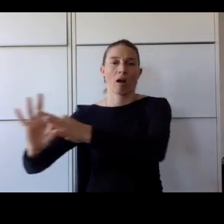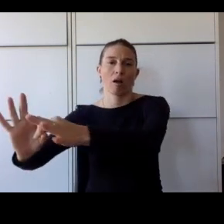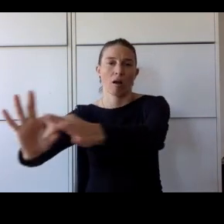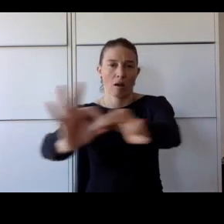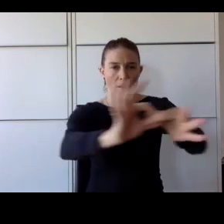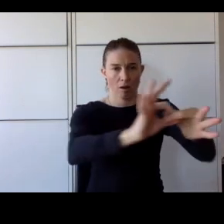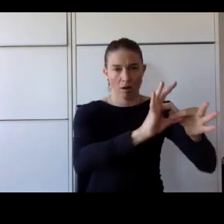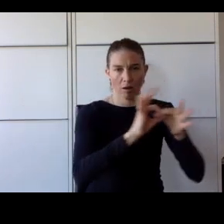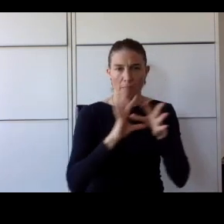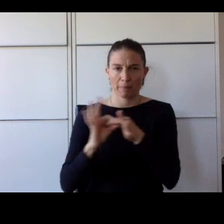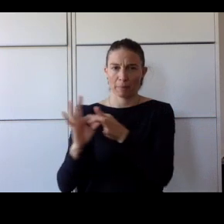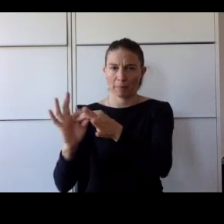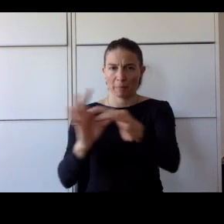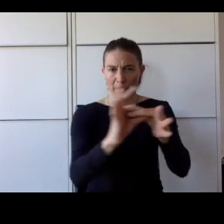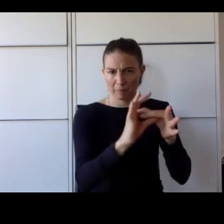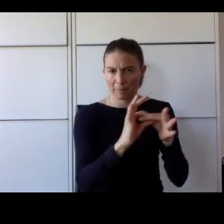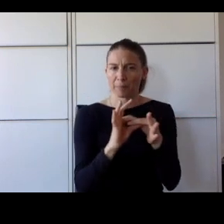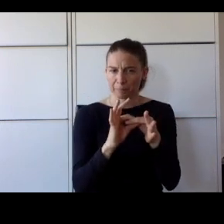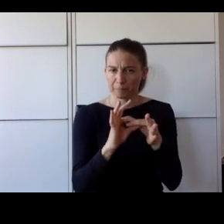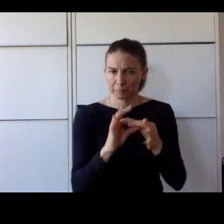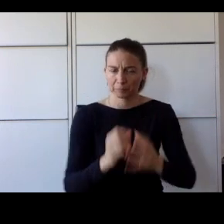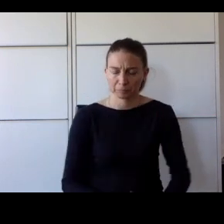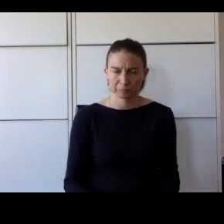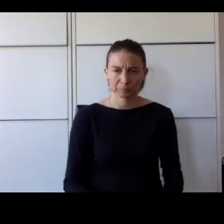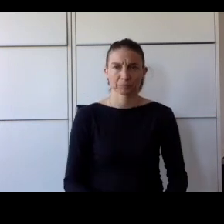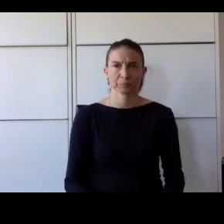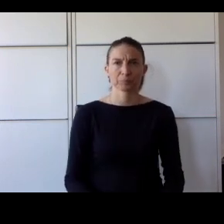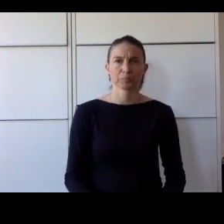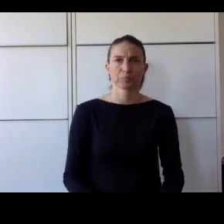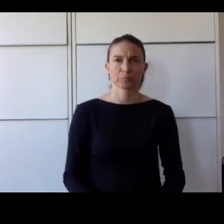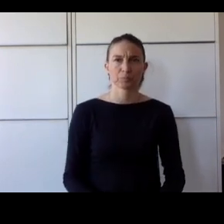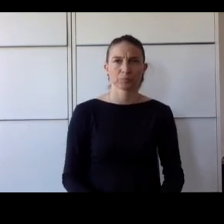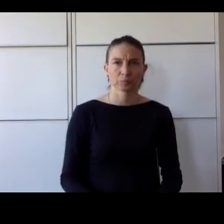accessibility to information and communication technologies